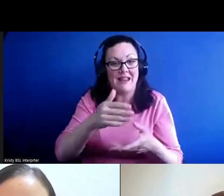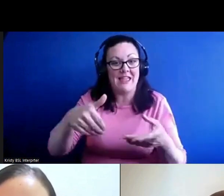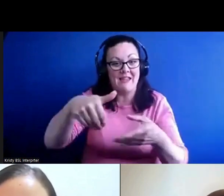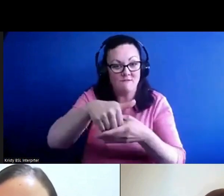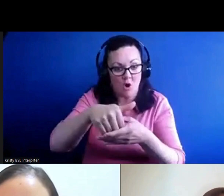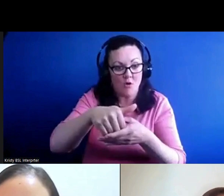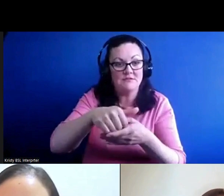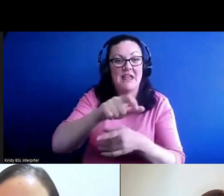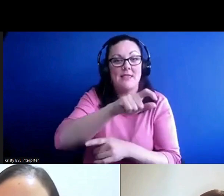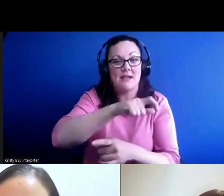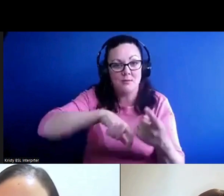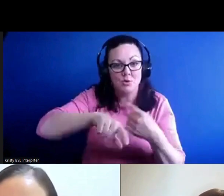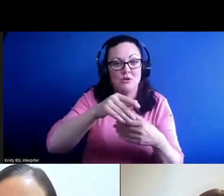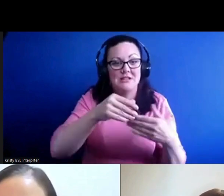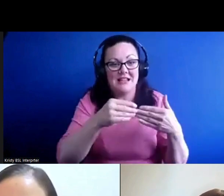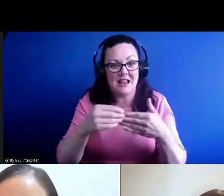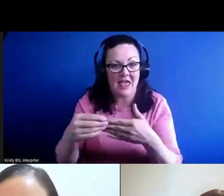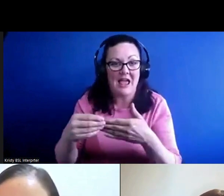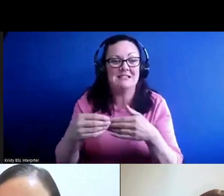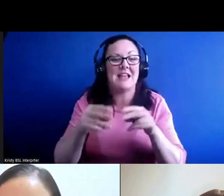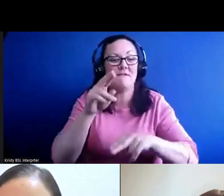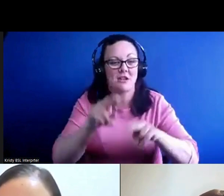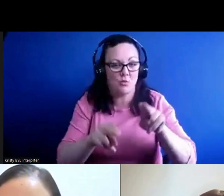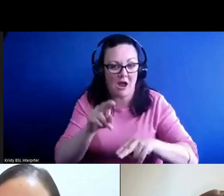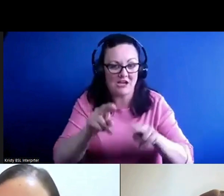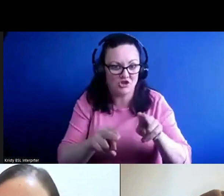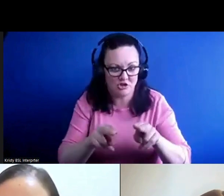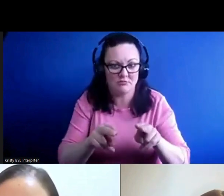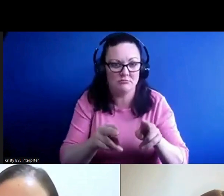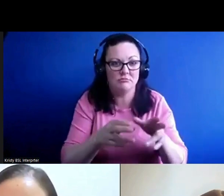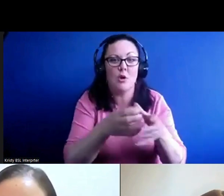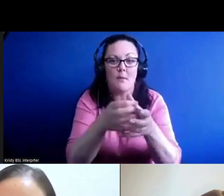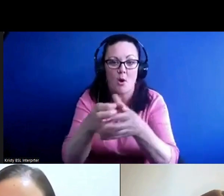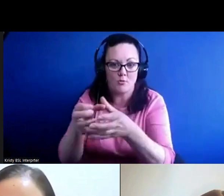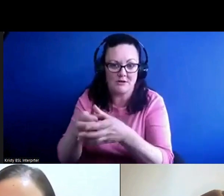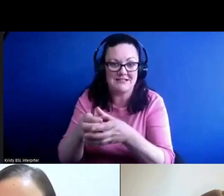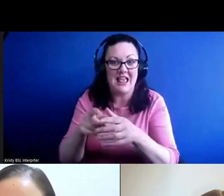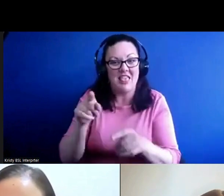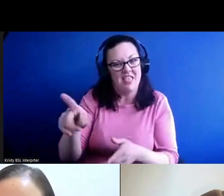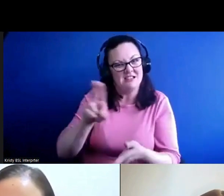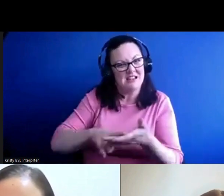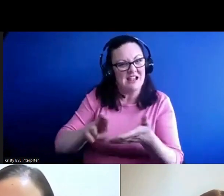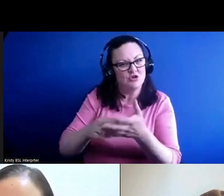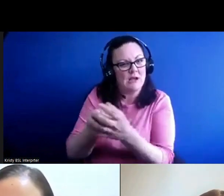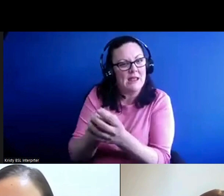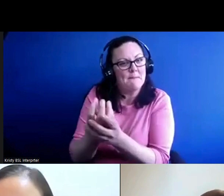components and those are ate naturally emerging leaders in that group.